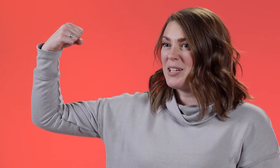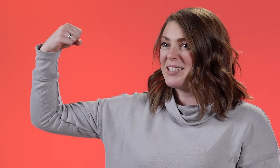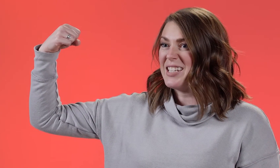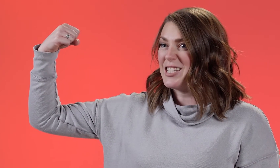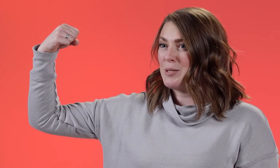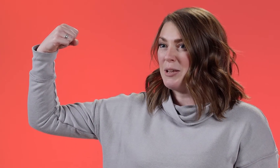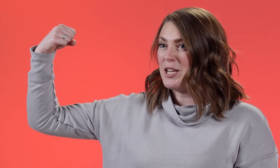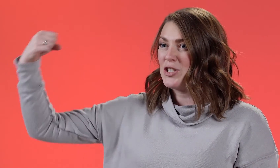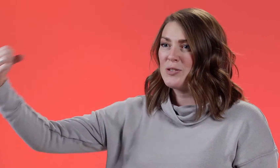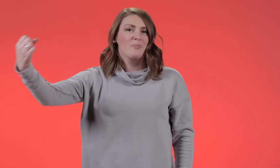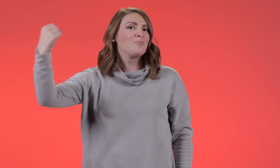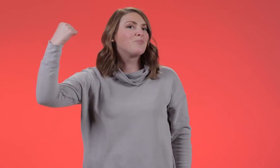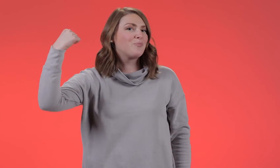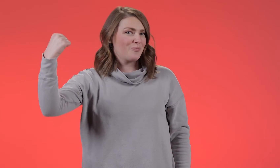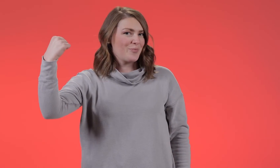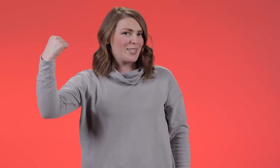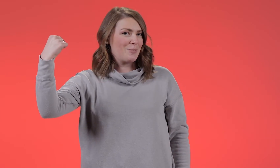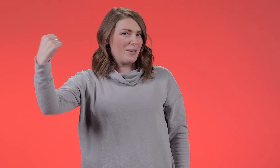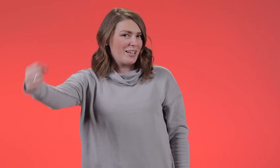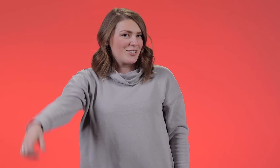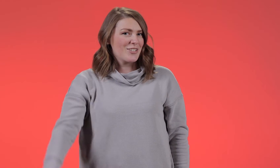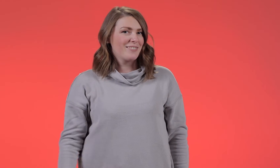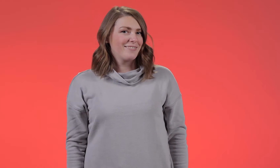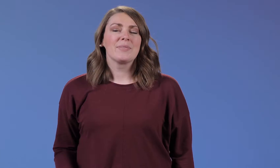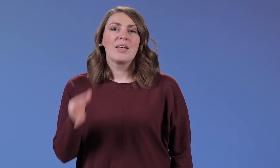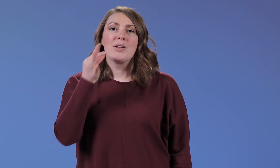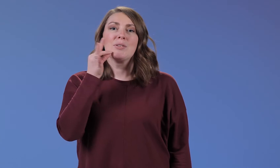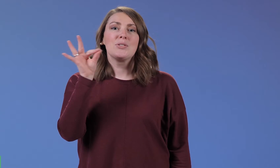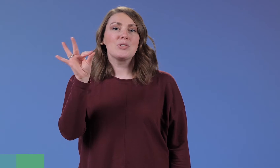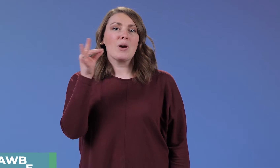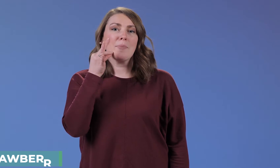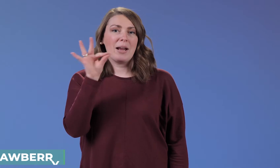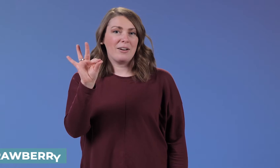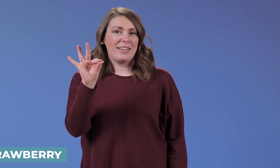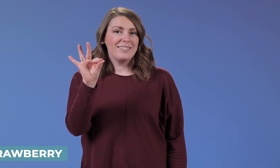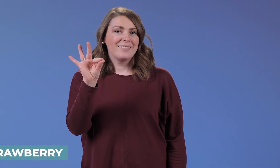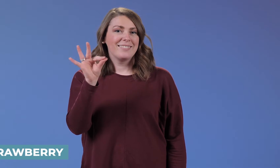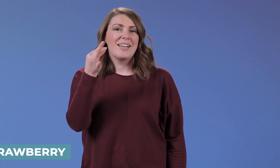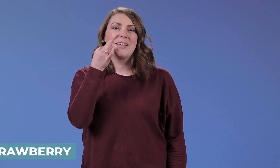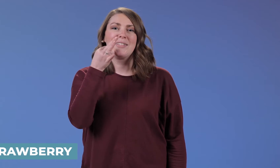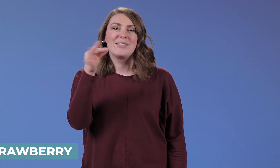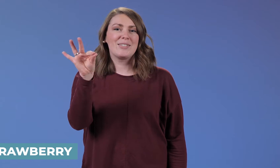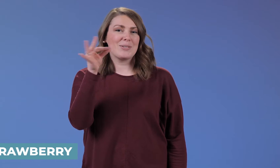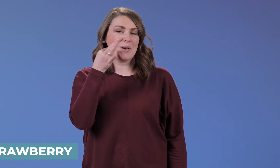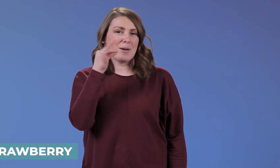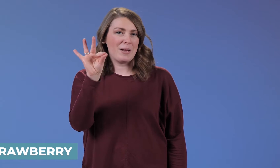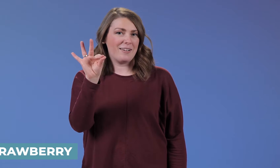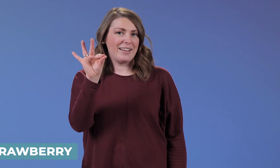because he eats spinach. SPINACH STRAWBERRY STRAWBERRY